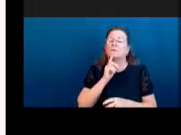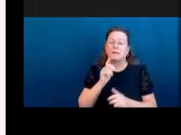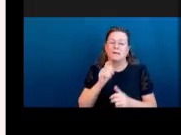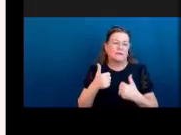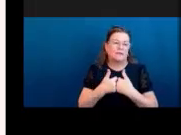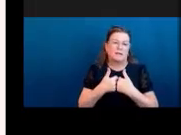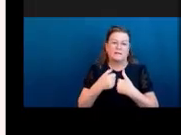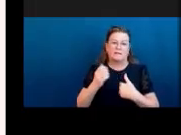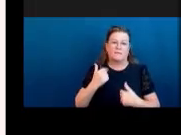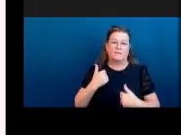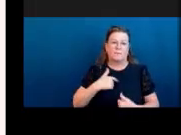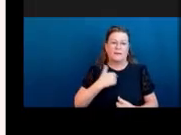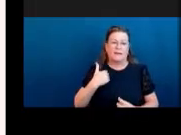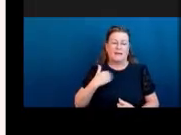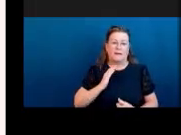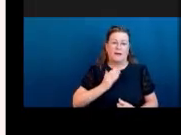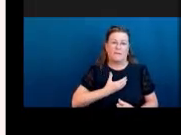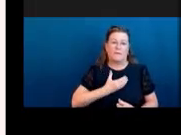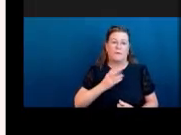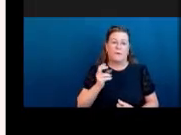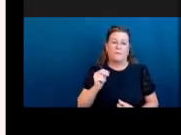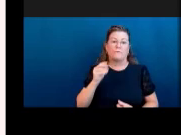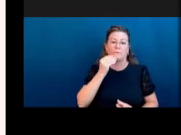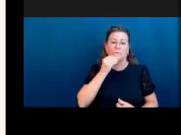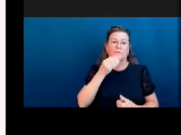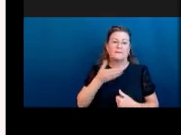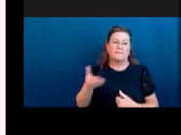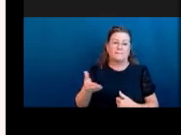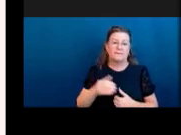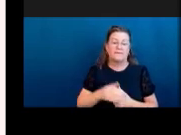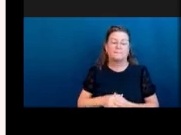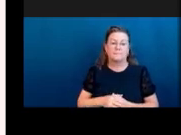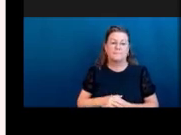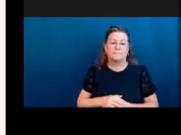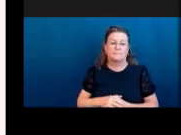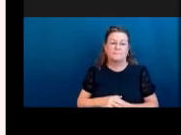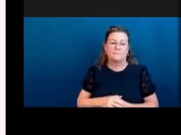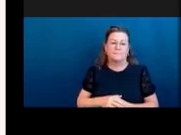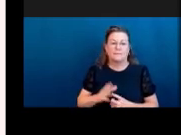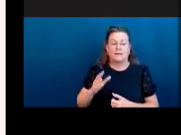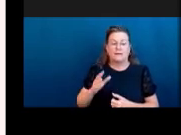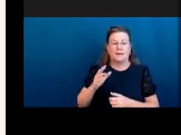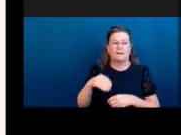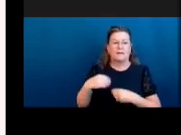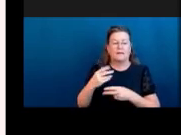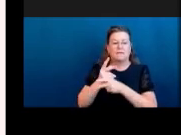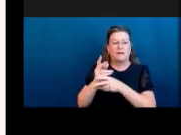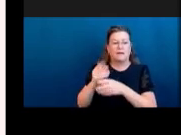have our own food stuff, as Jillian would say, and giving the caregivers also permission that they don't have to be